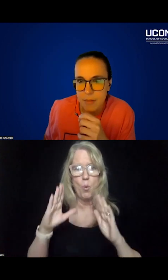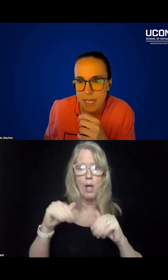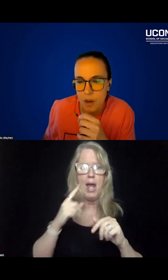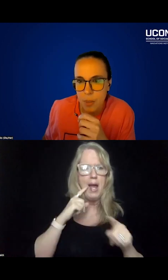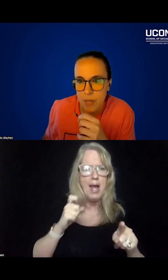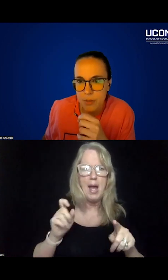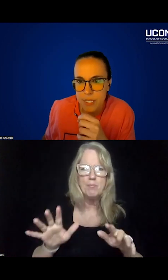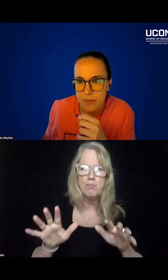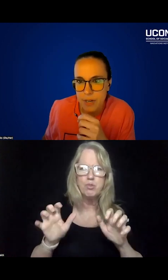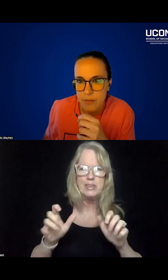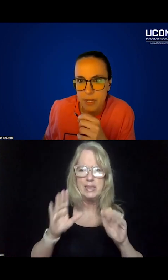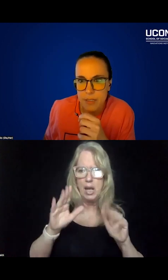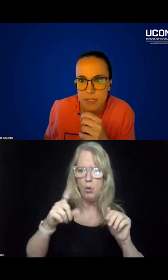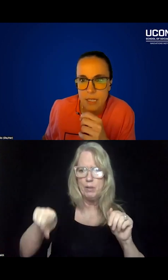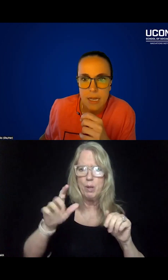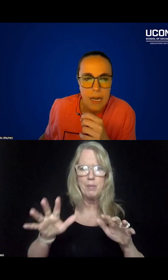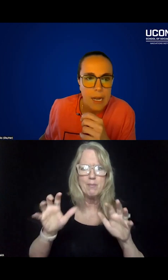END. HOPEFULLY I AM NOT FOR EVERYONE ELSE.